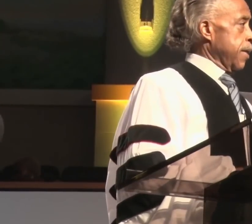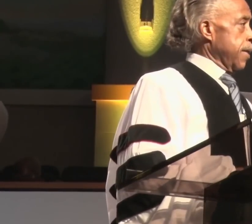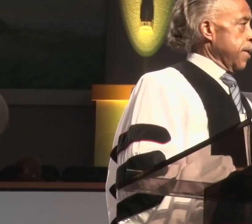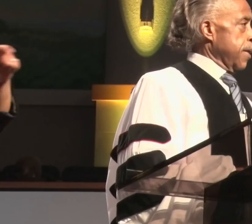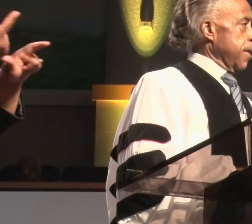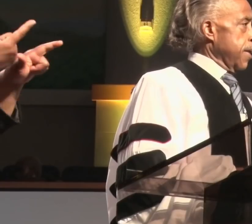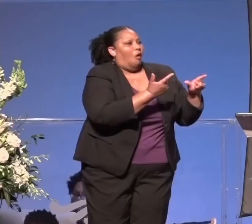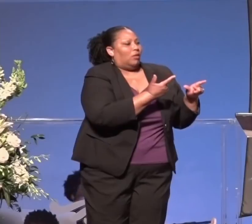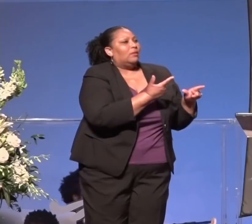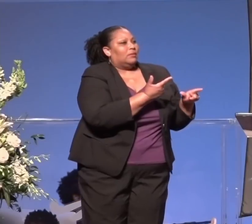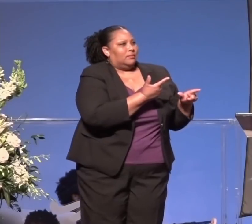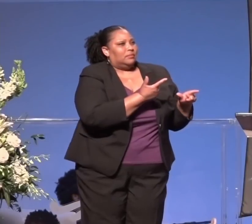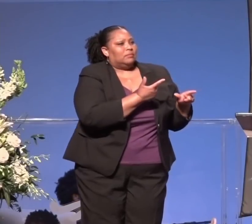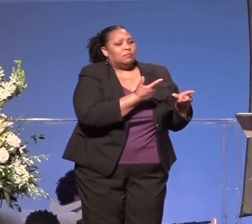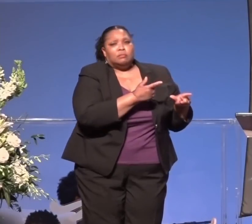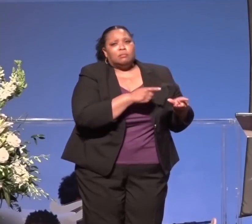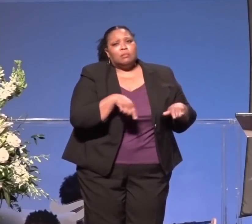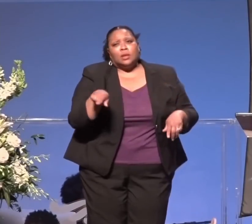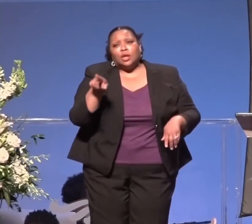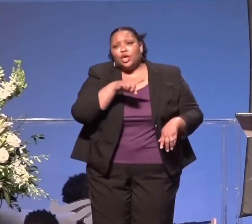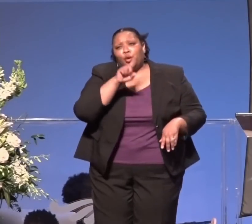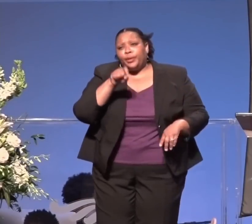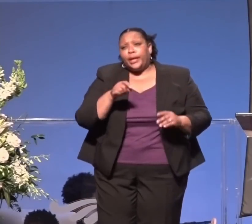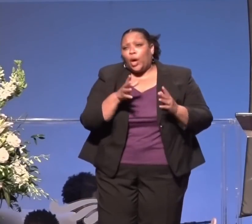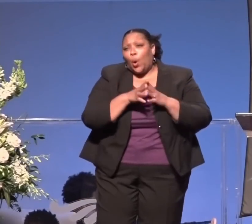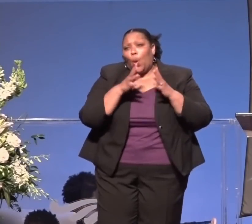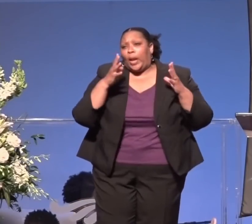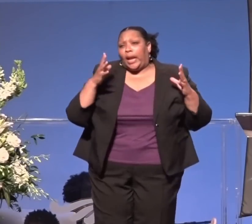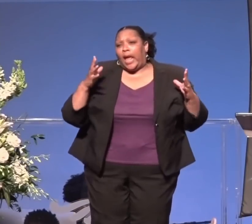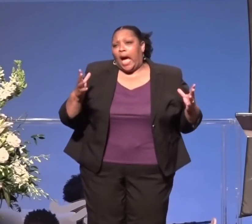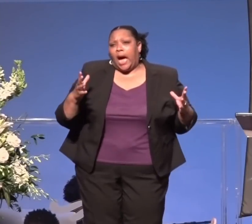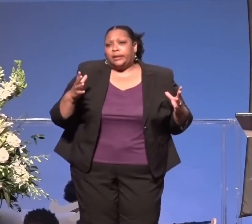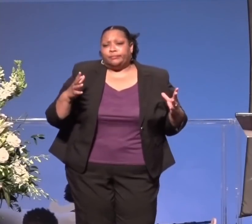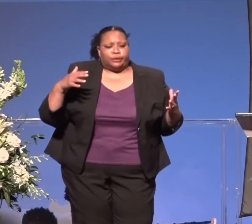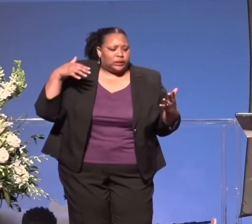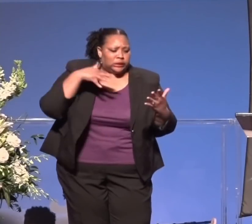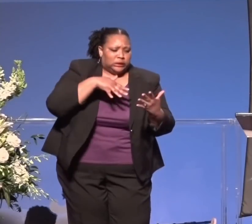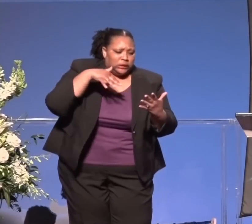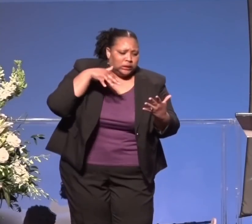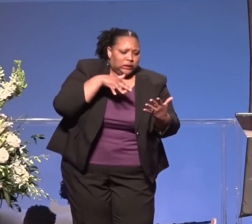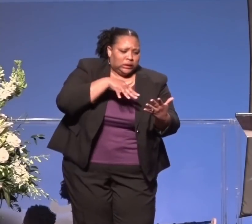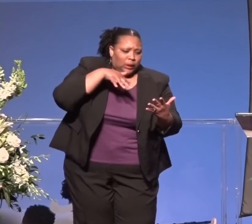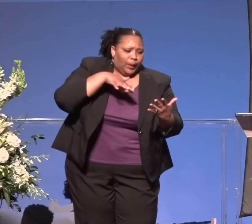WE WANT THE LAW TO APPLY EQUALLY.